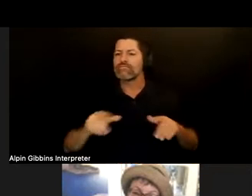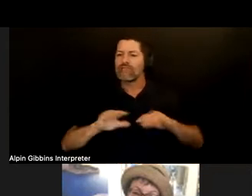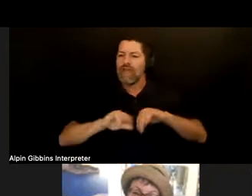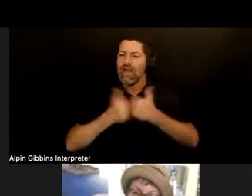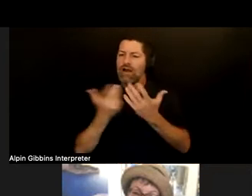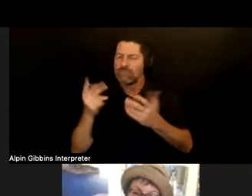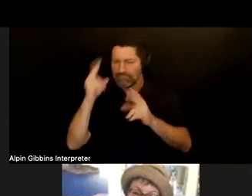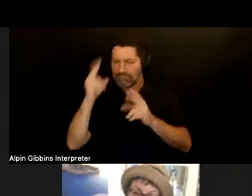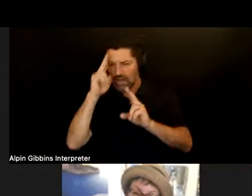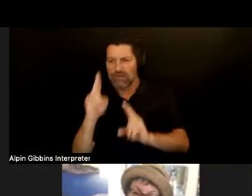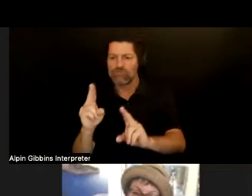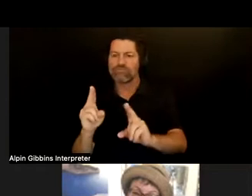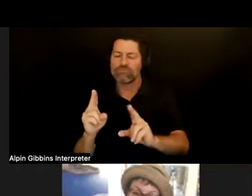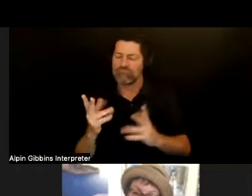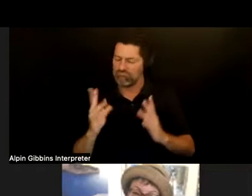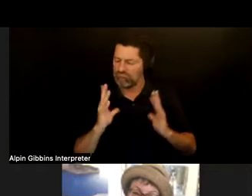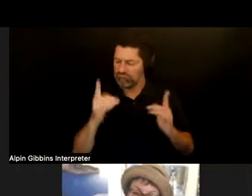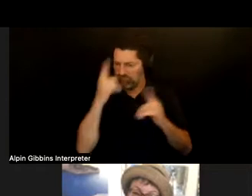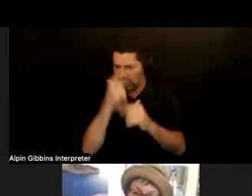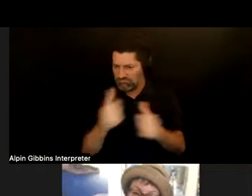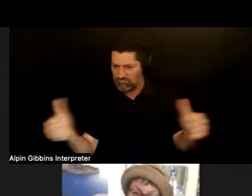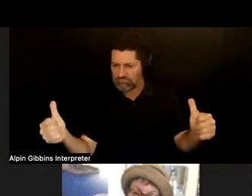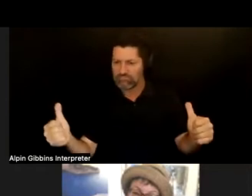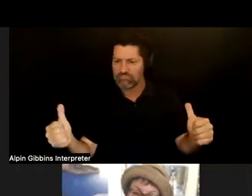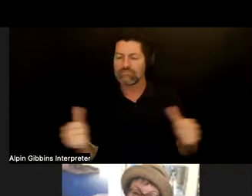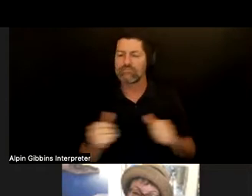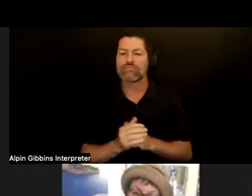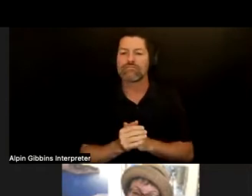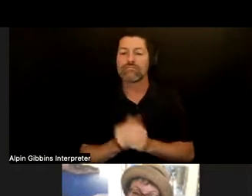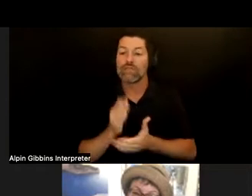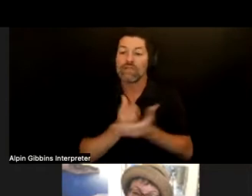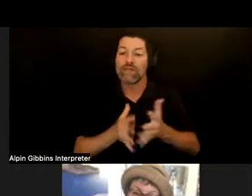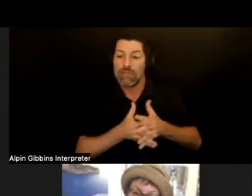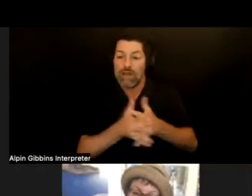which is fine. 19:23:49 Some American Jews do kind of creative